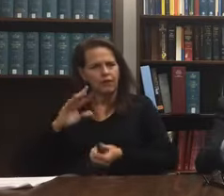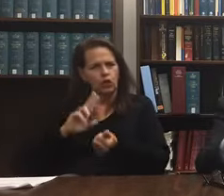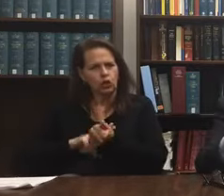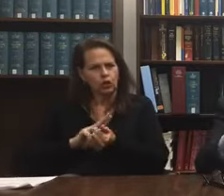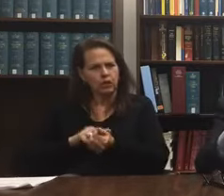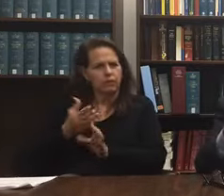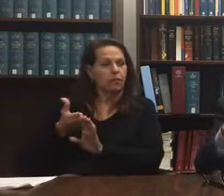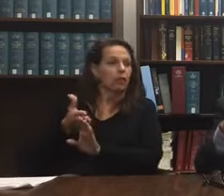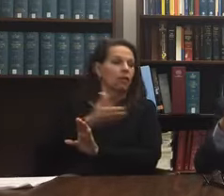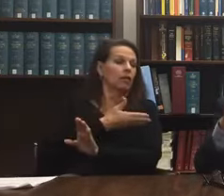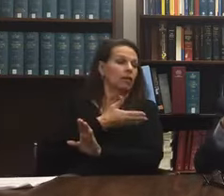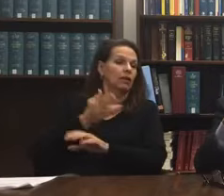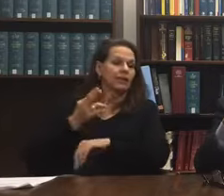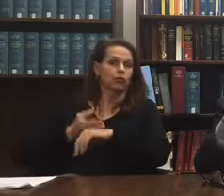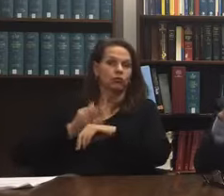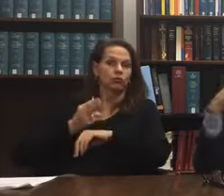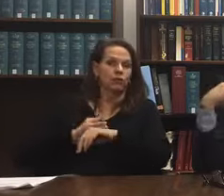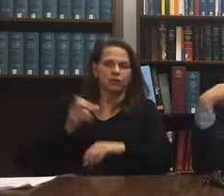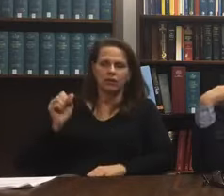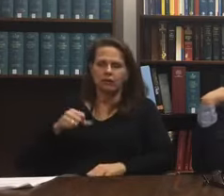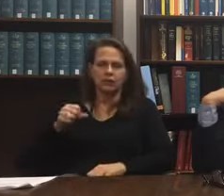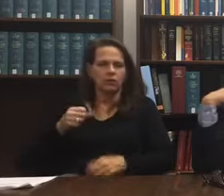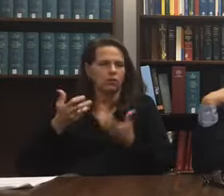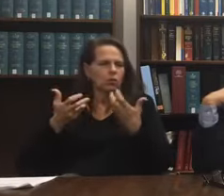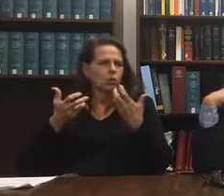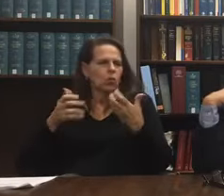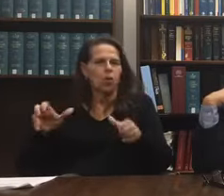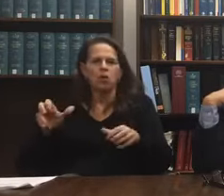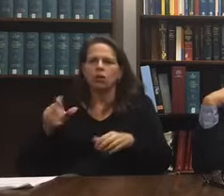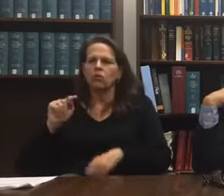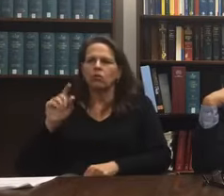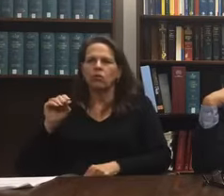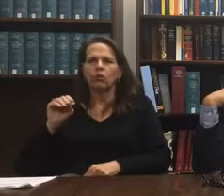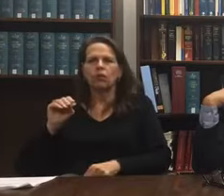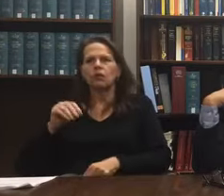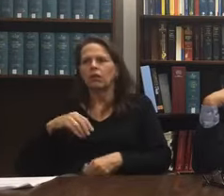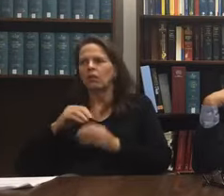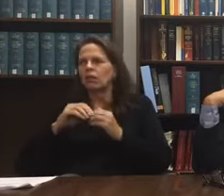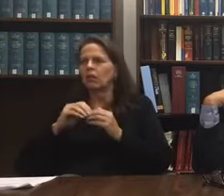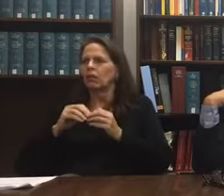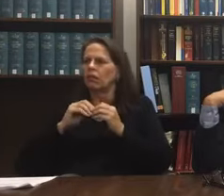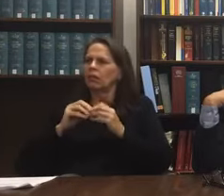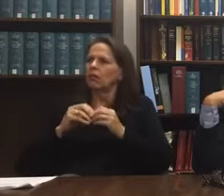nursing so yeah you don't want to get into a 30-minute dialogue about what the